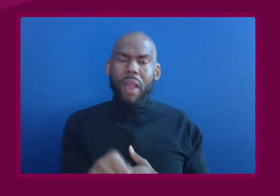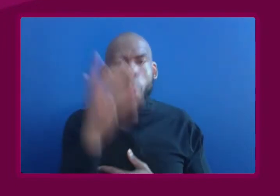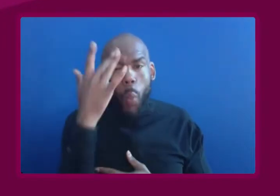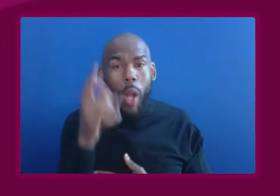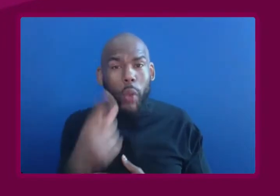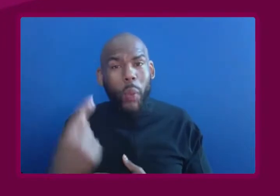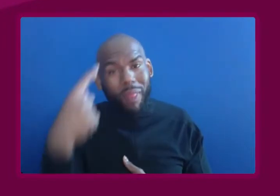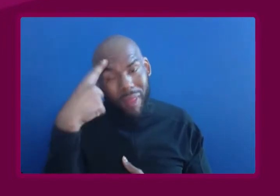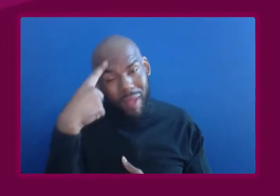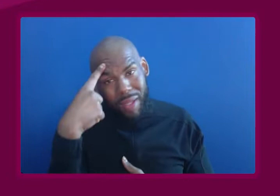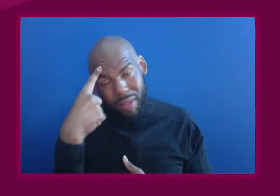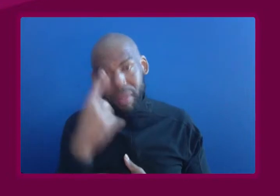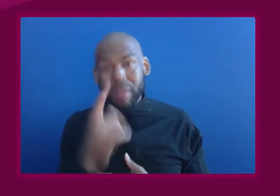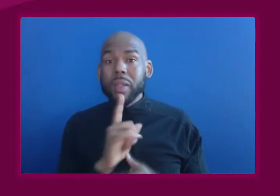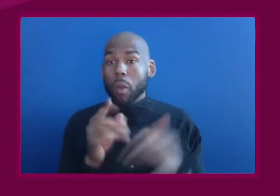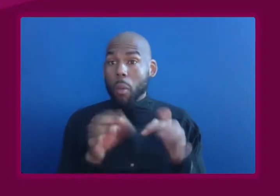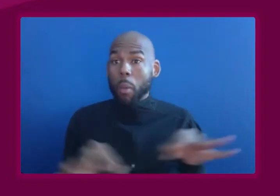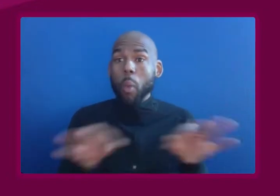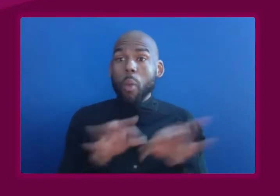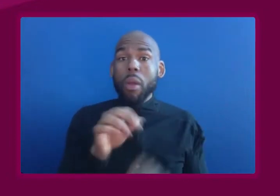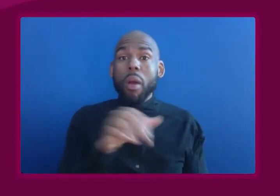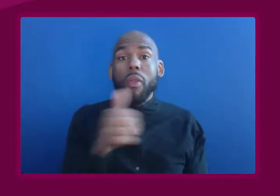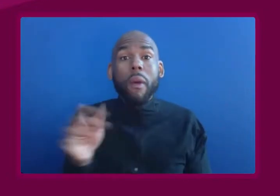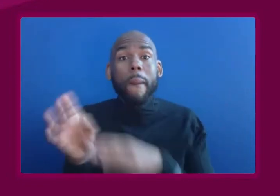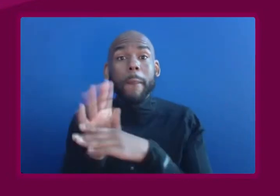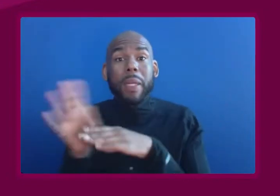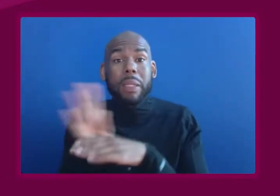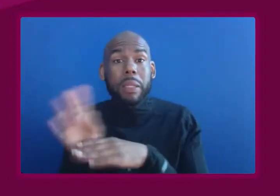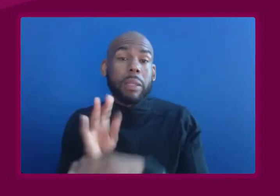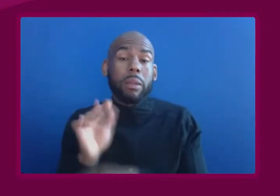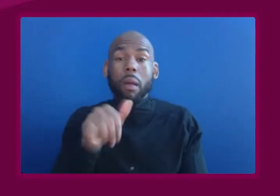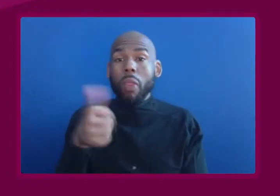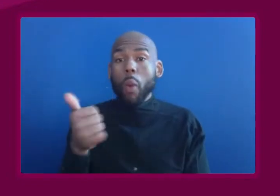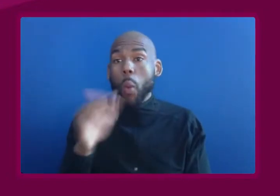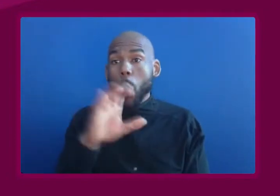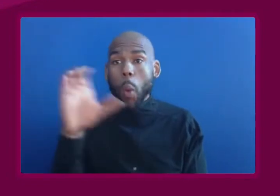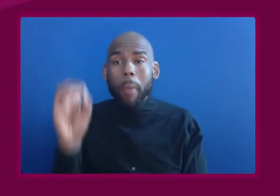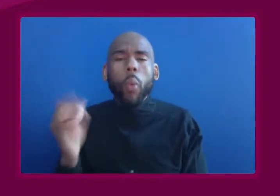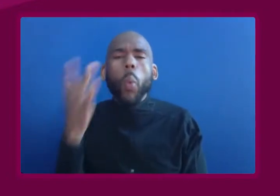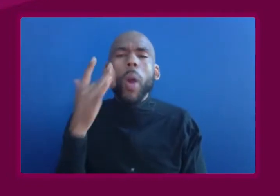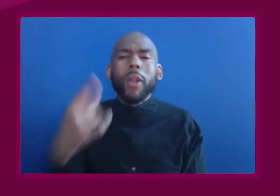And why do you think that it's important that other businesses and corporations, why do